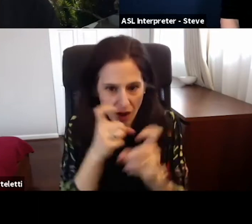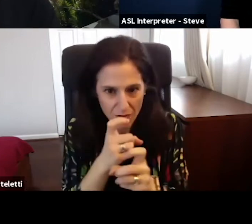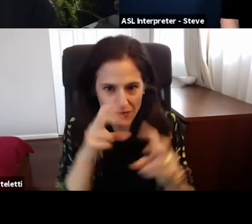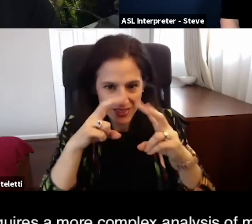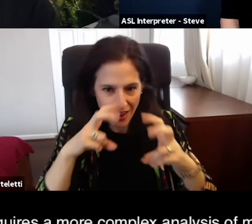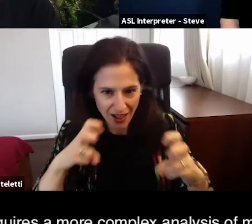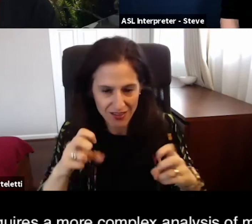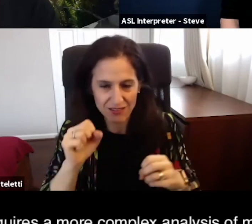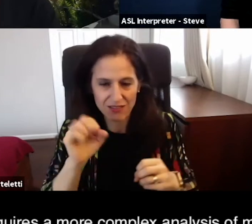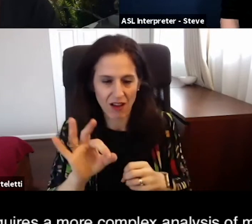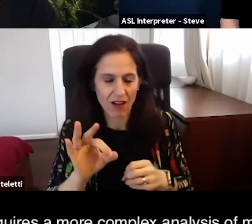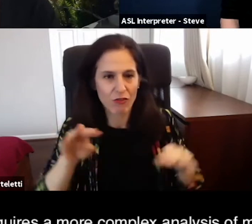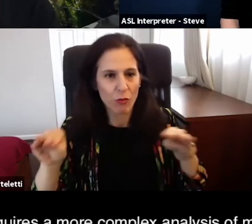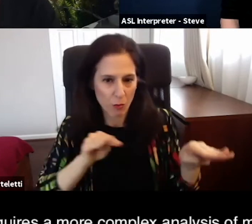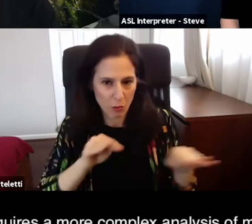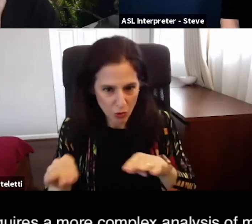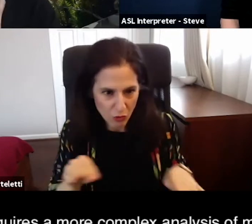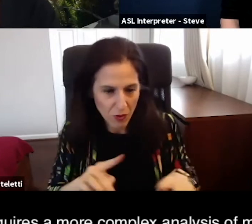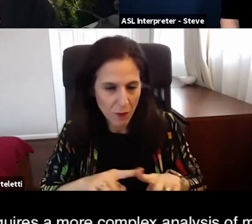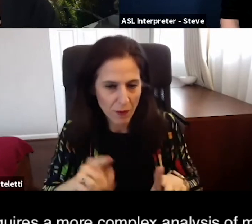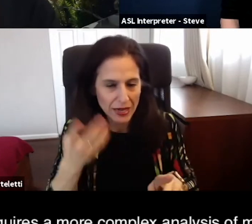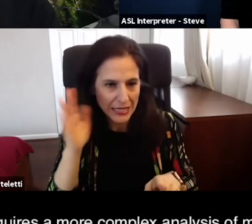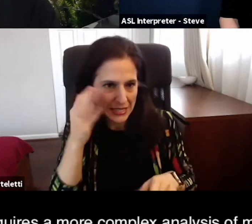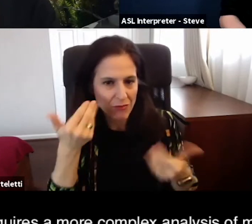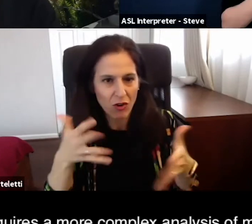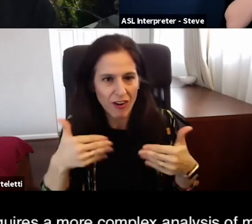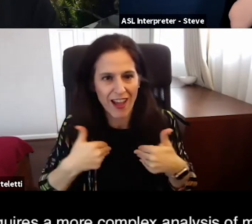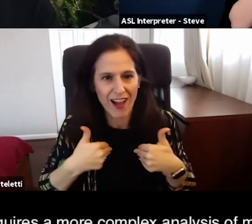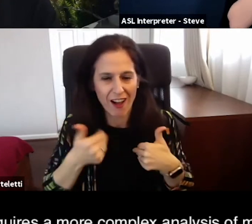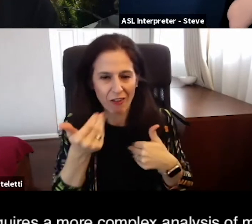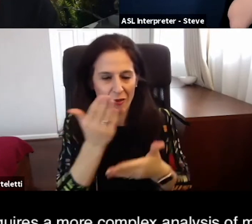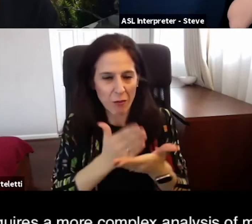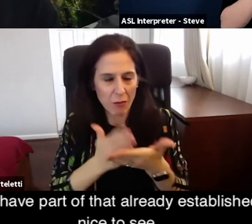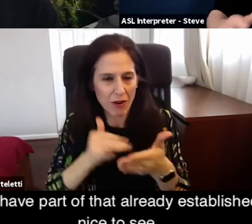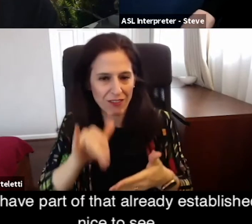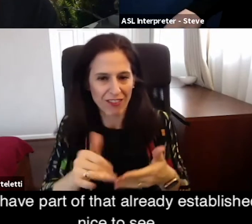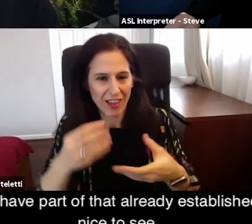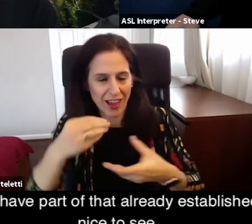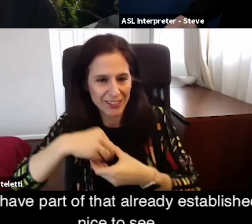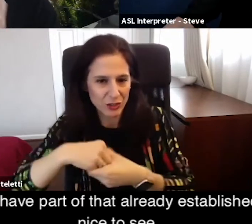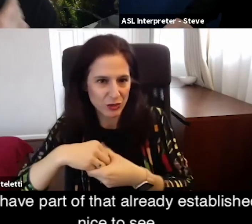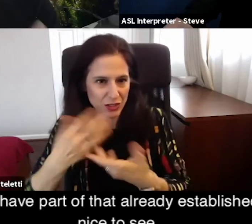and that will require some more complex analysis of movement and it seems that you already have